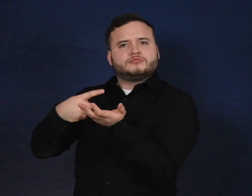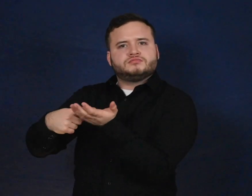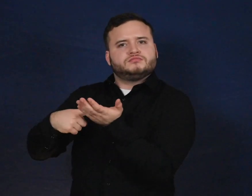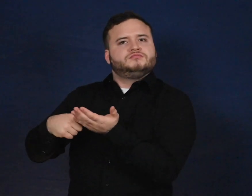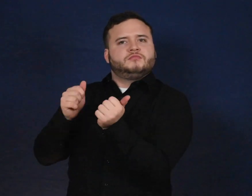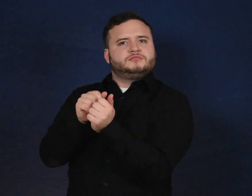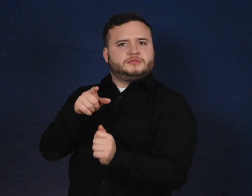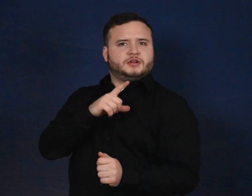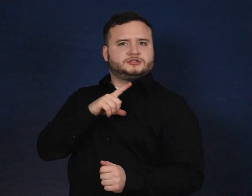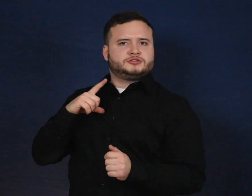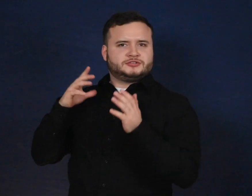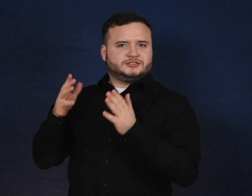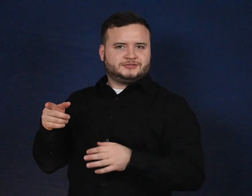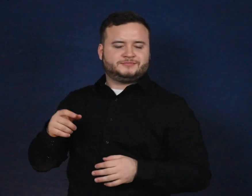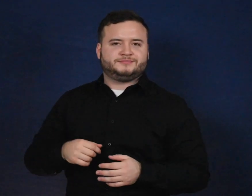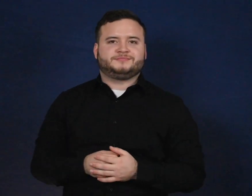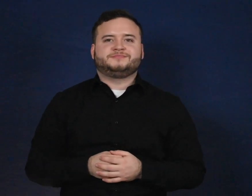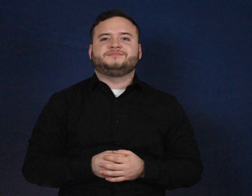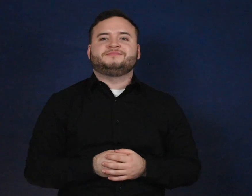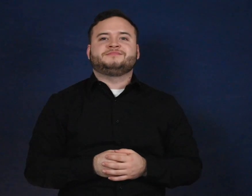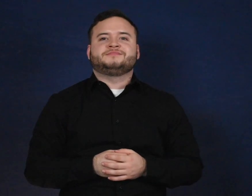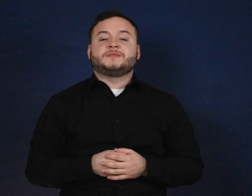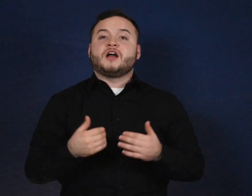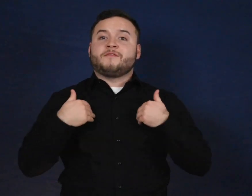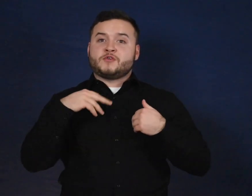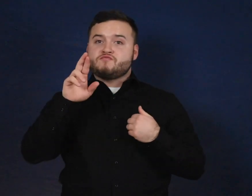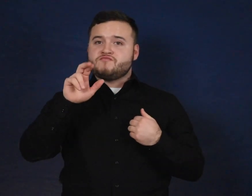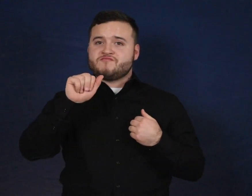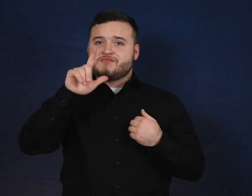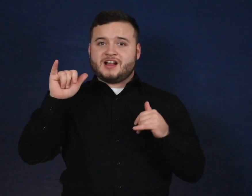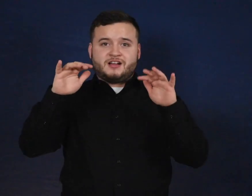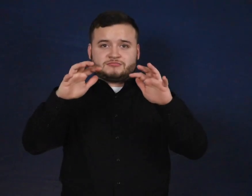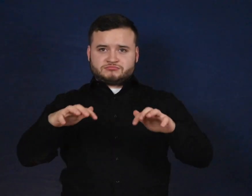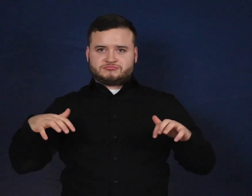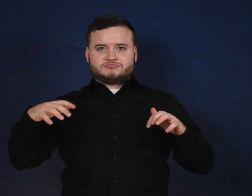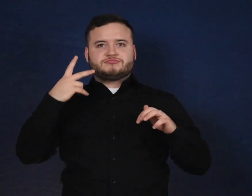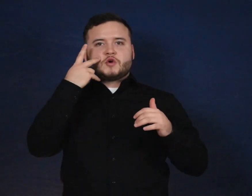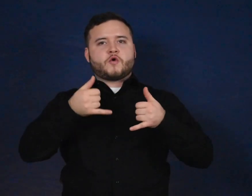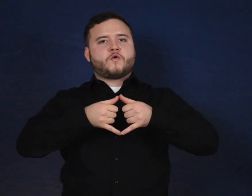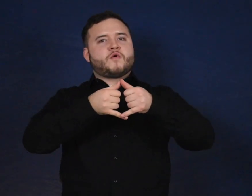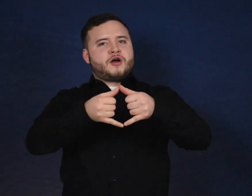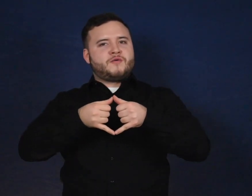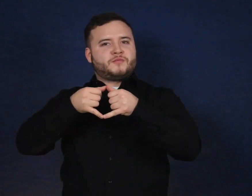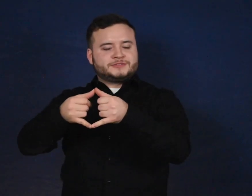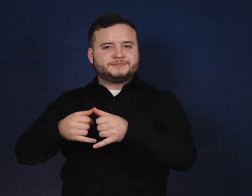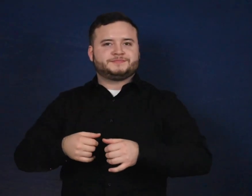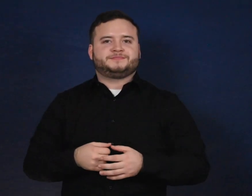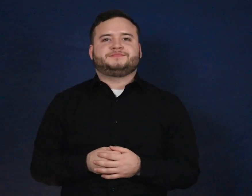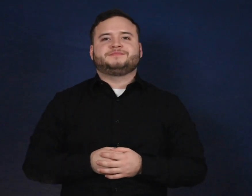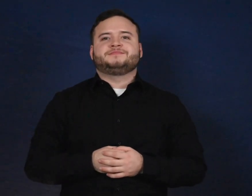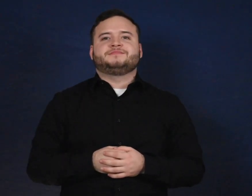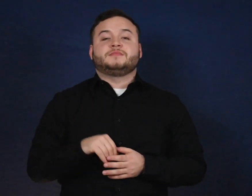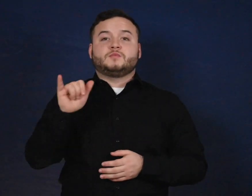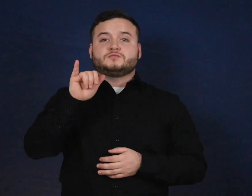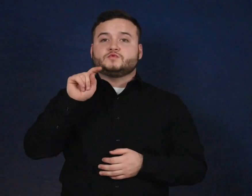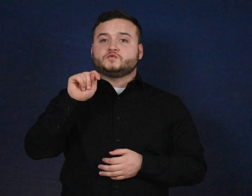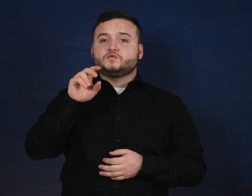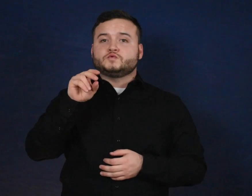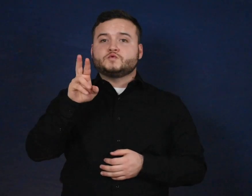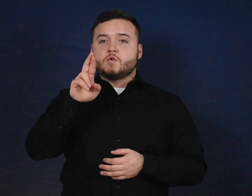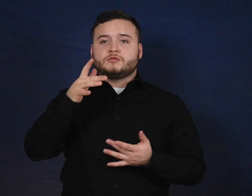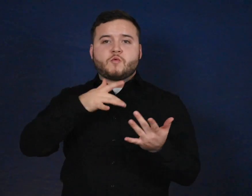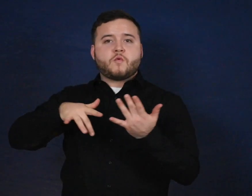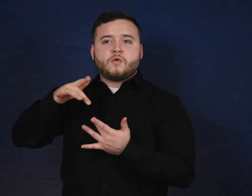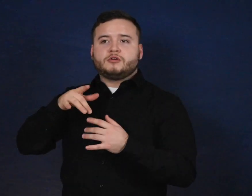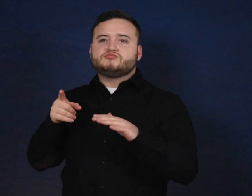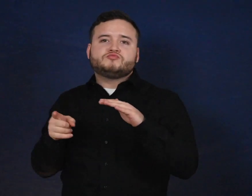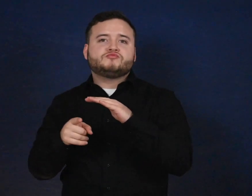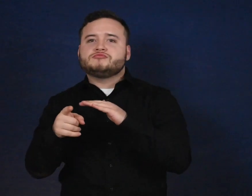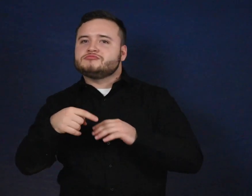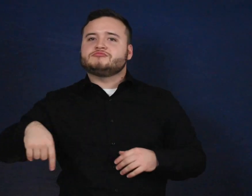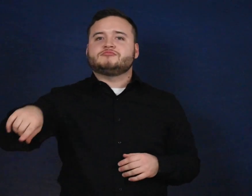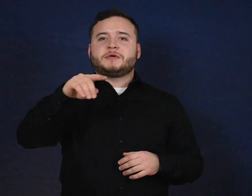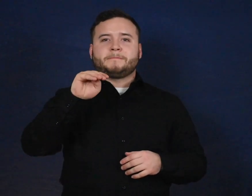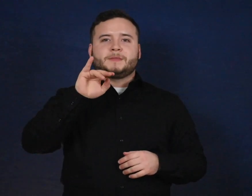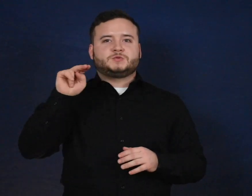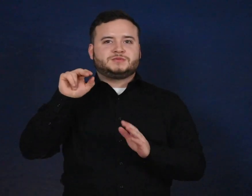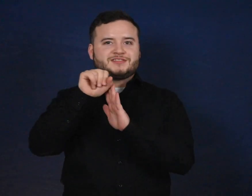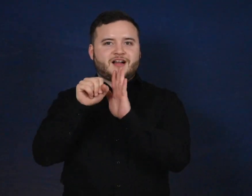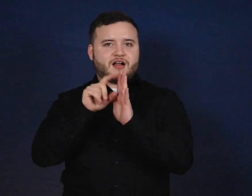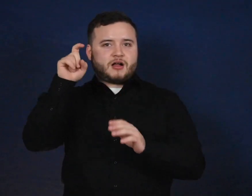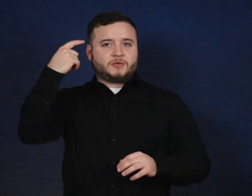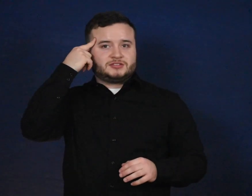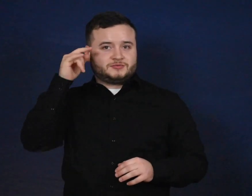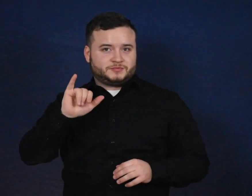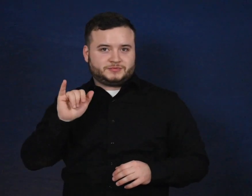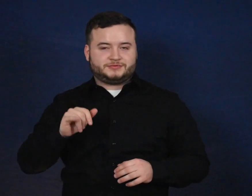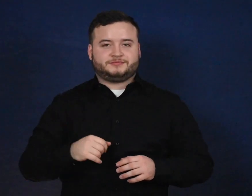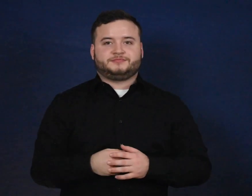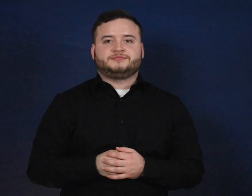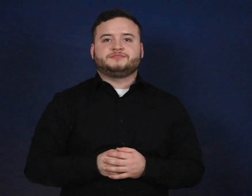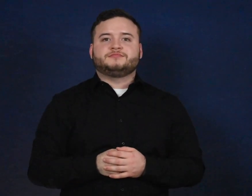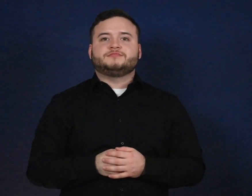with your legislators, a rally with awards, and a tour at the Minnesota State Capitol!